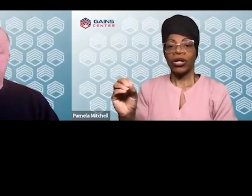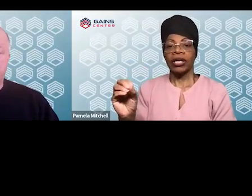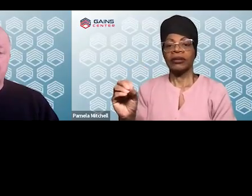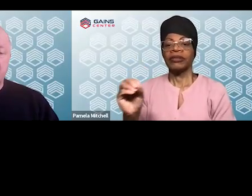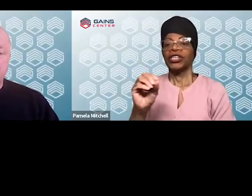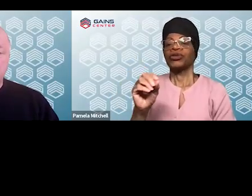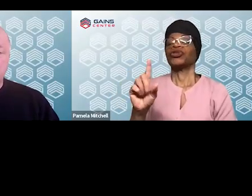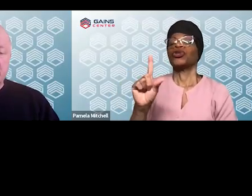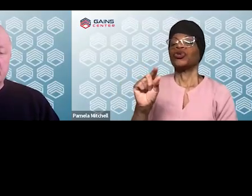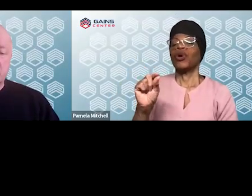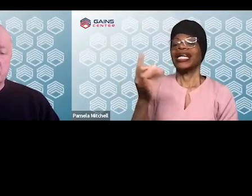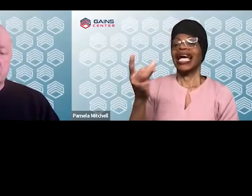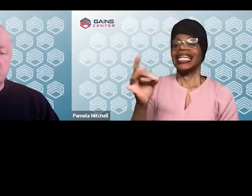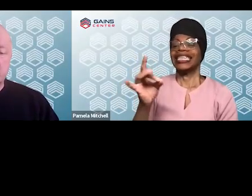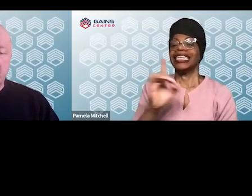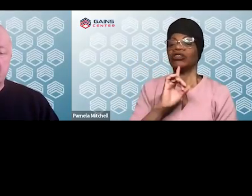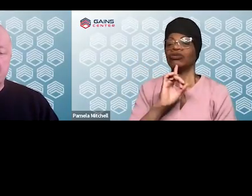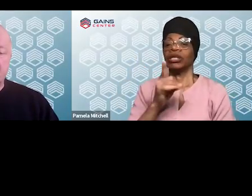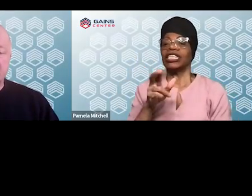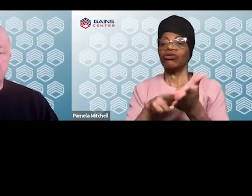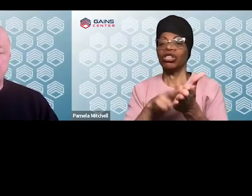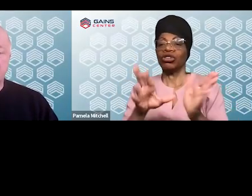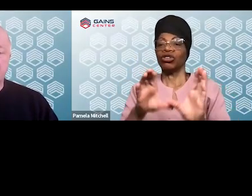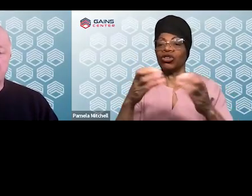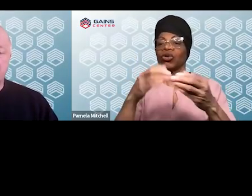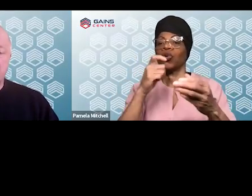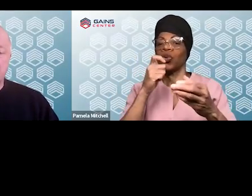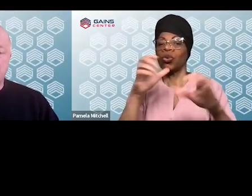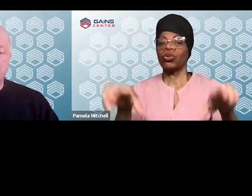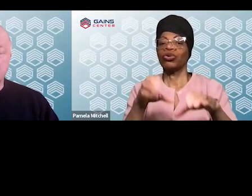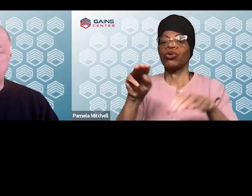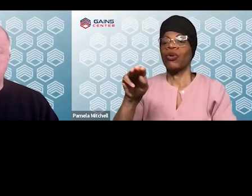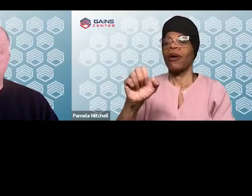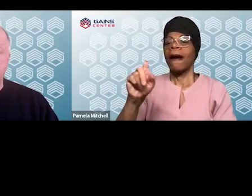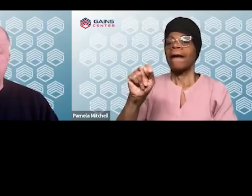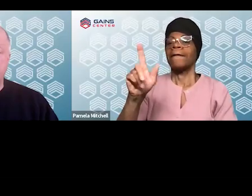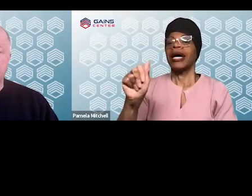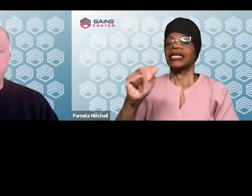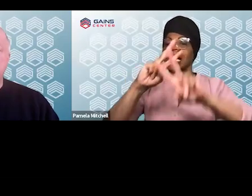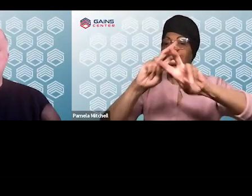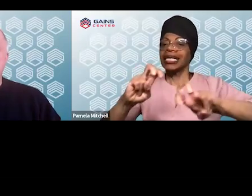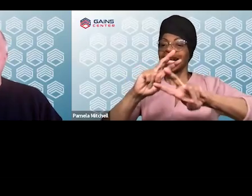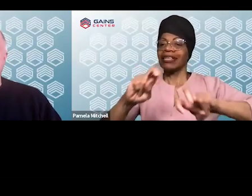of researchers who do meta-analysis of large data sets.